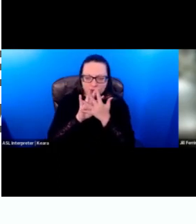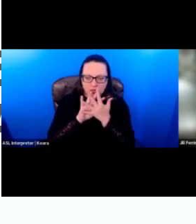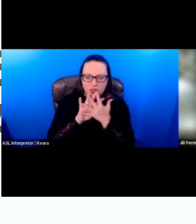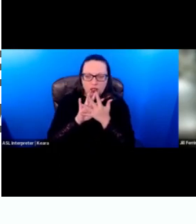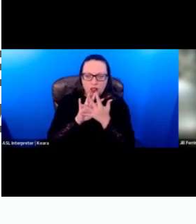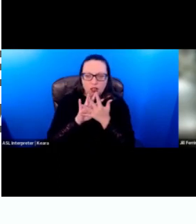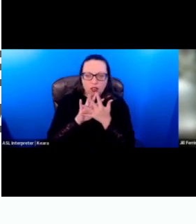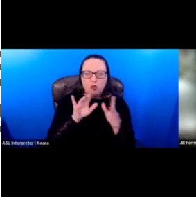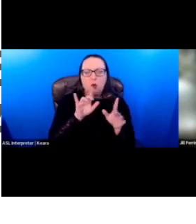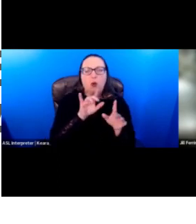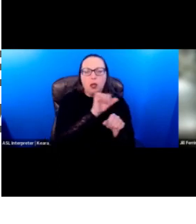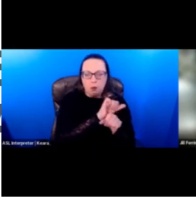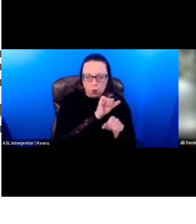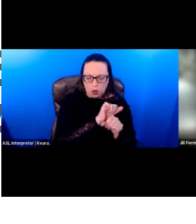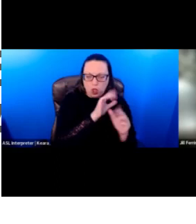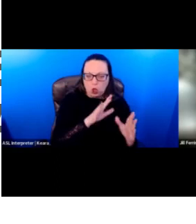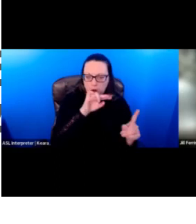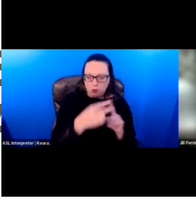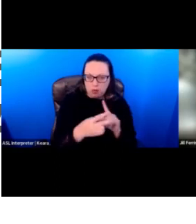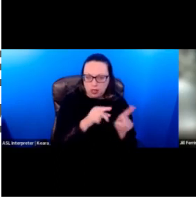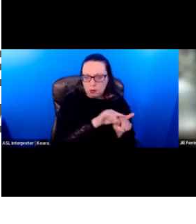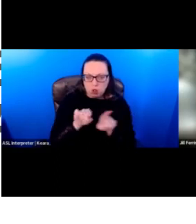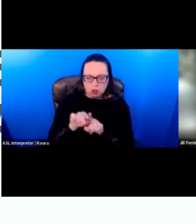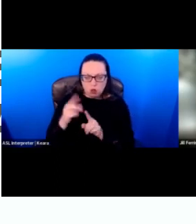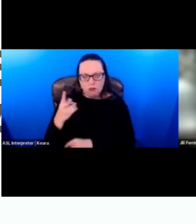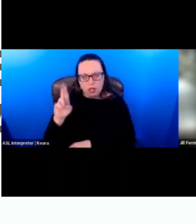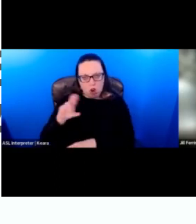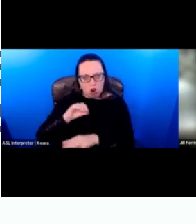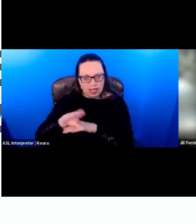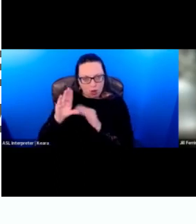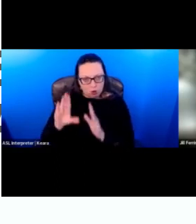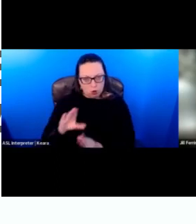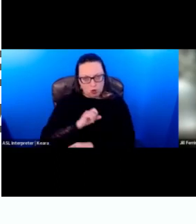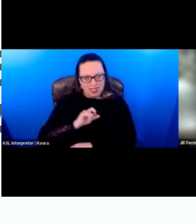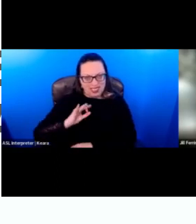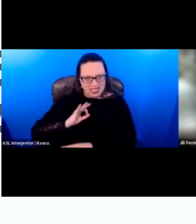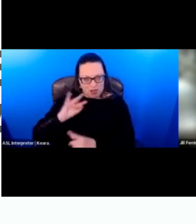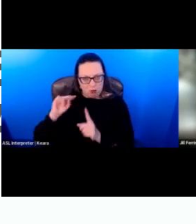VR counselor or other staff perspectives as well. You know, one of the really highly